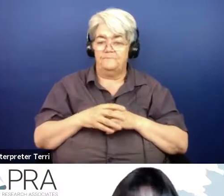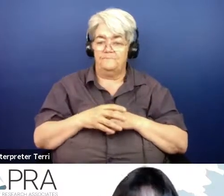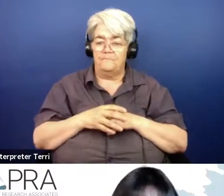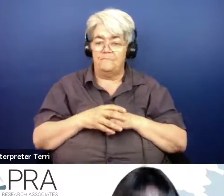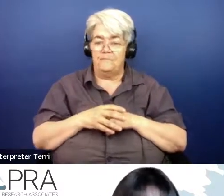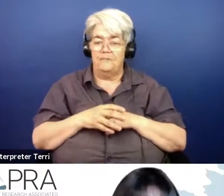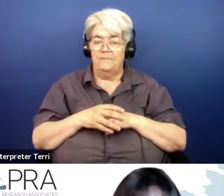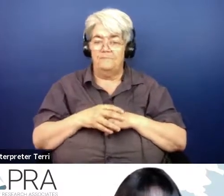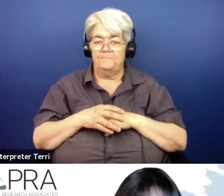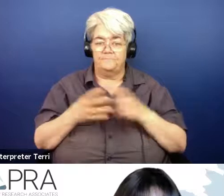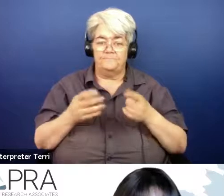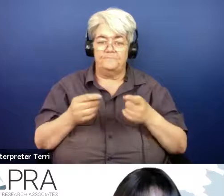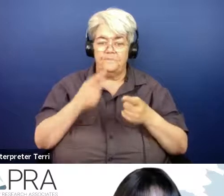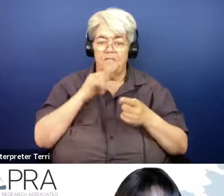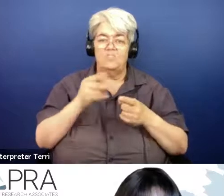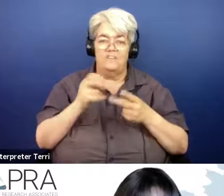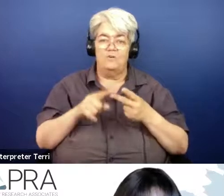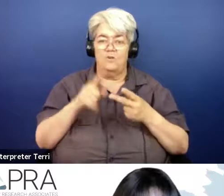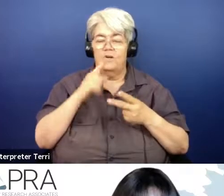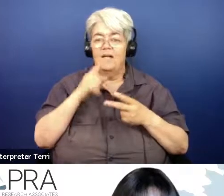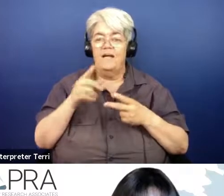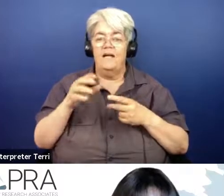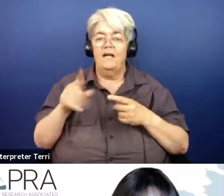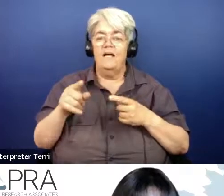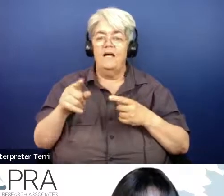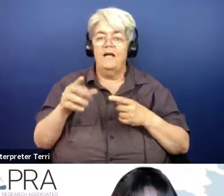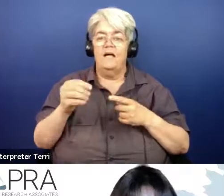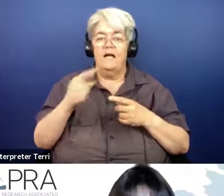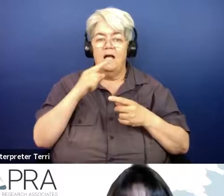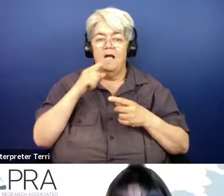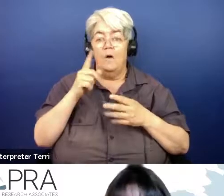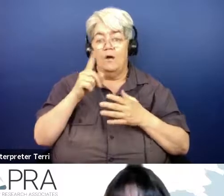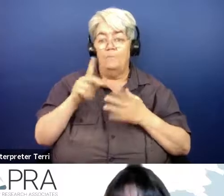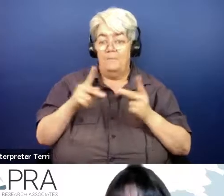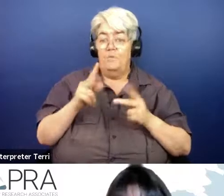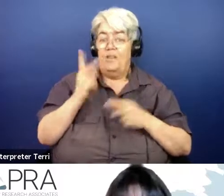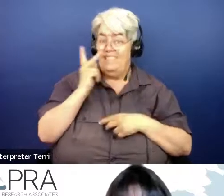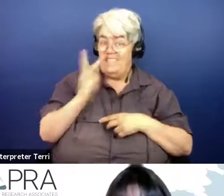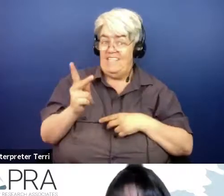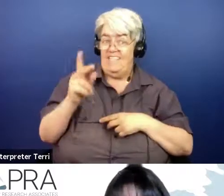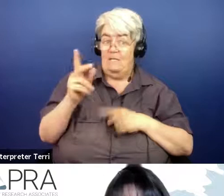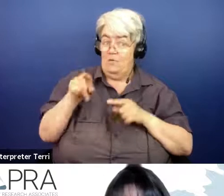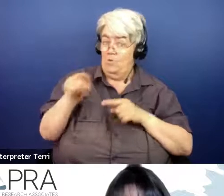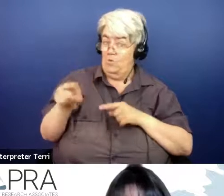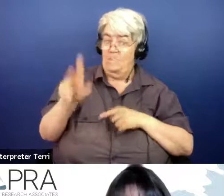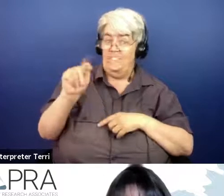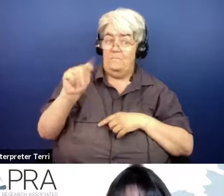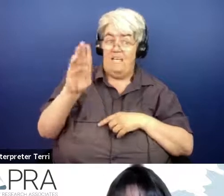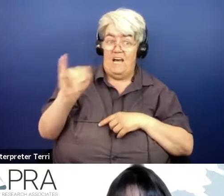I'm sorry -- Jennifer stated, people look at people with traumatic brain injury and most of the people time they quote look